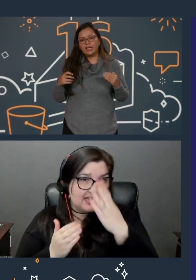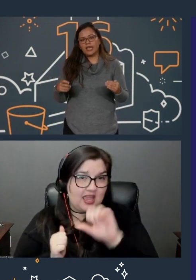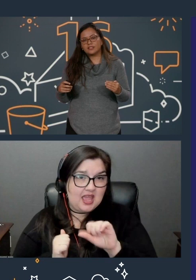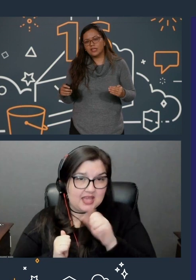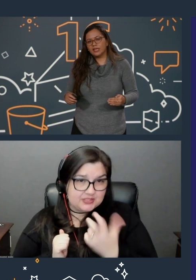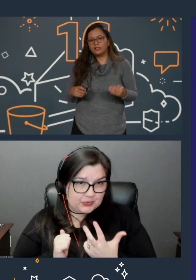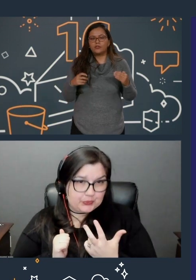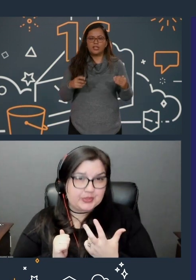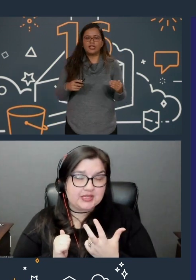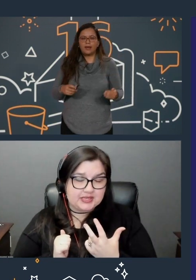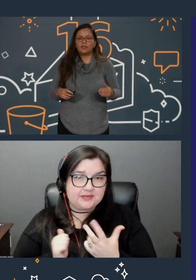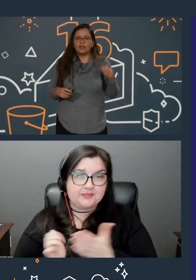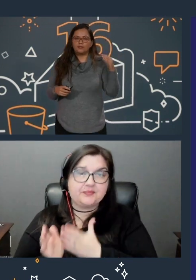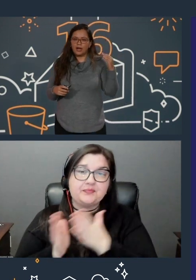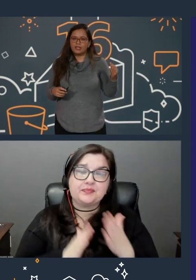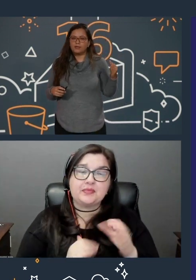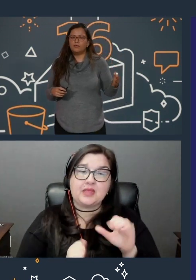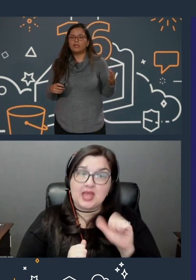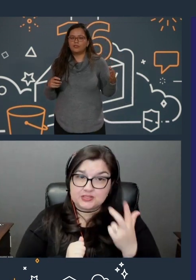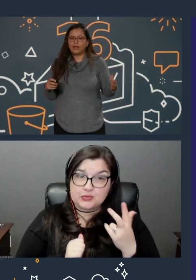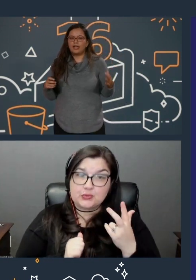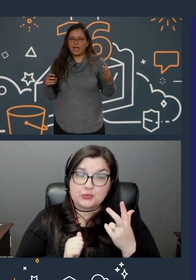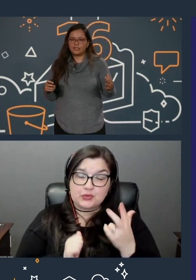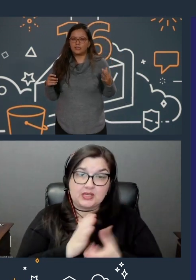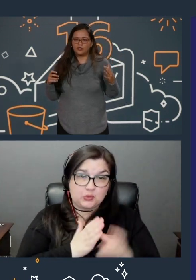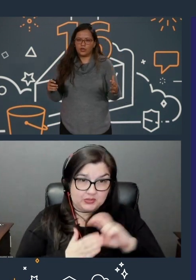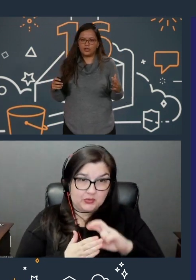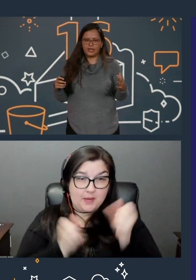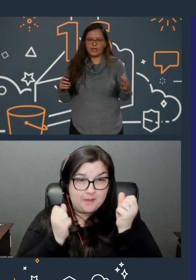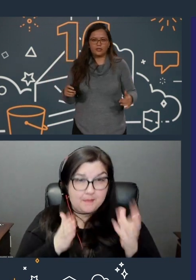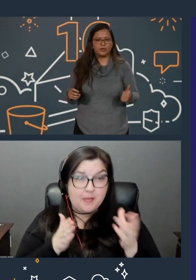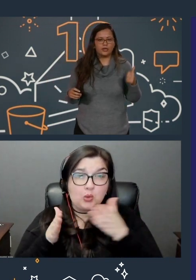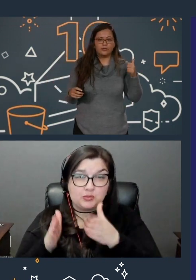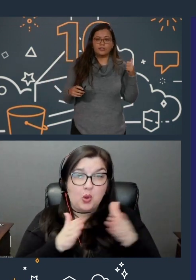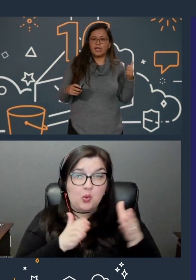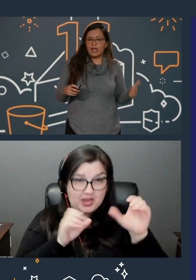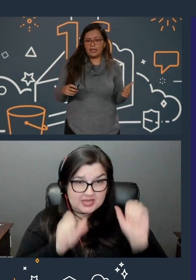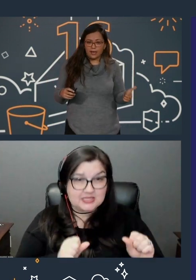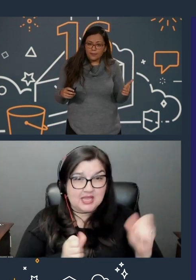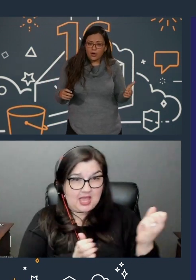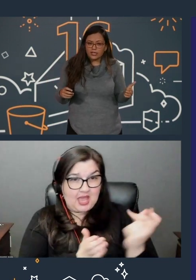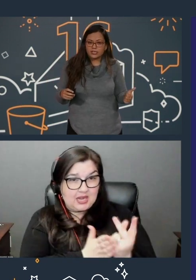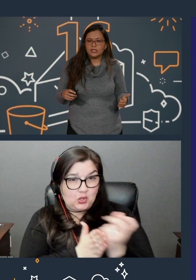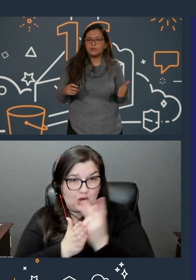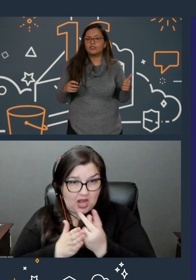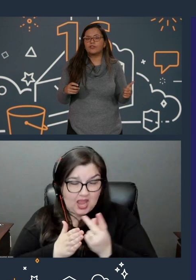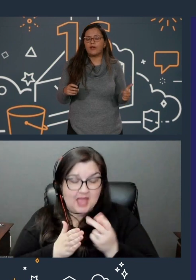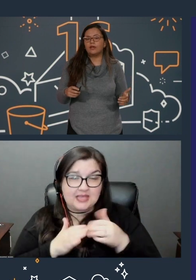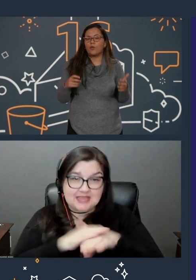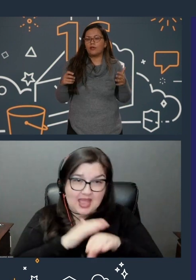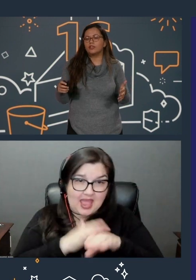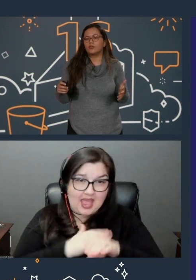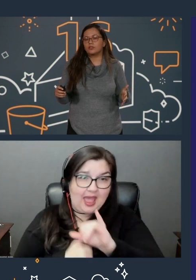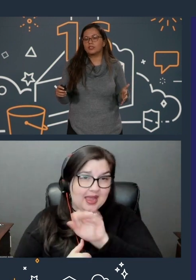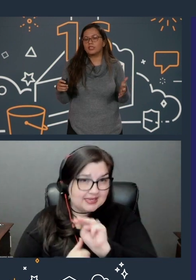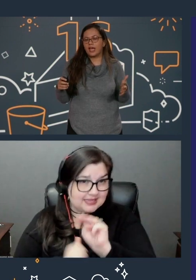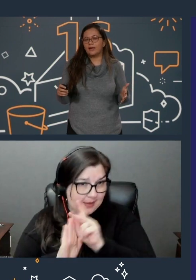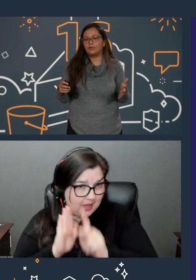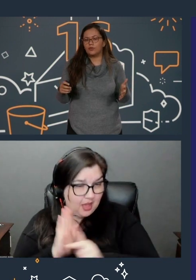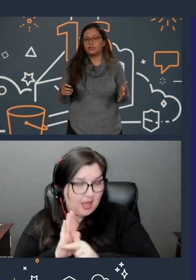In S3, to recap, there are multiple ways to grant access to your data. You can use the IAM policies, which define what resources the IAM roles